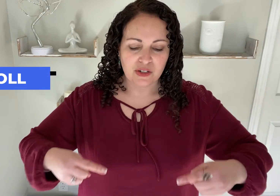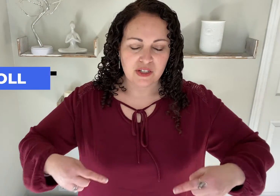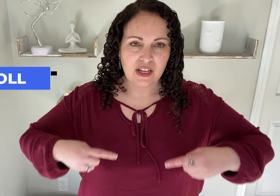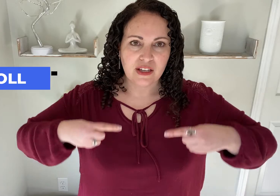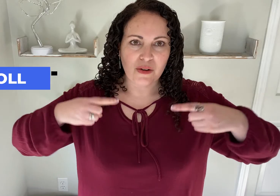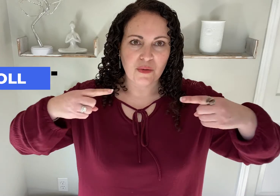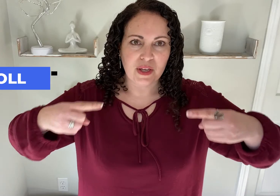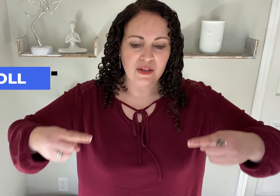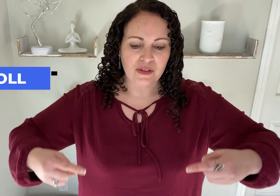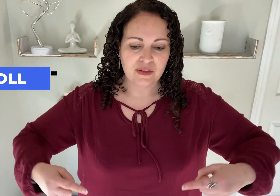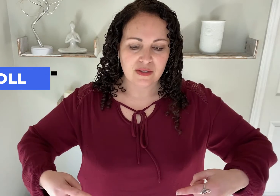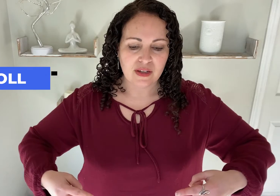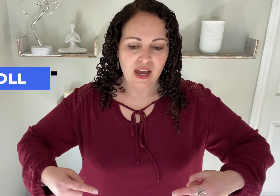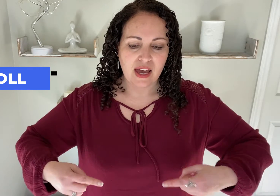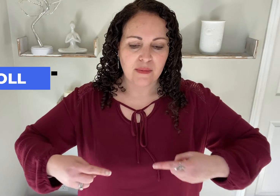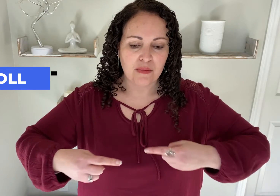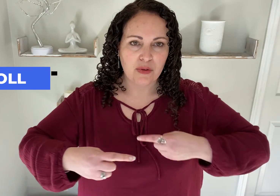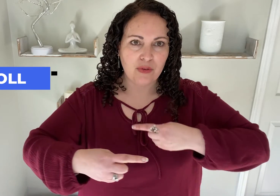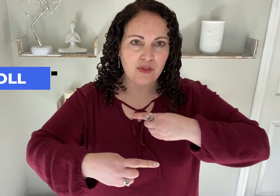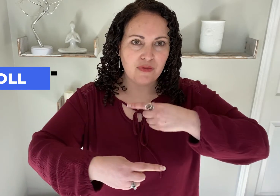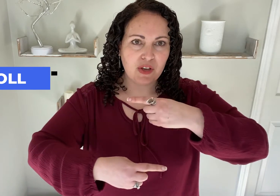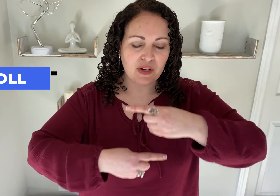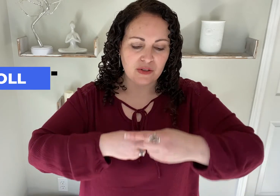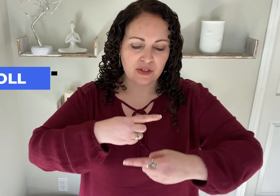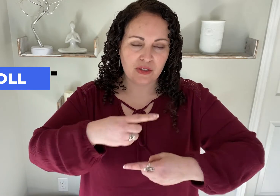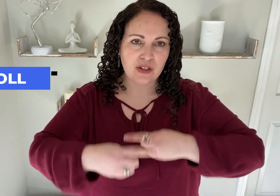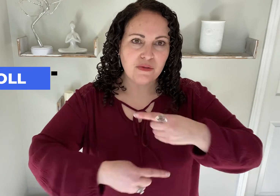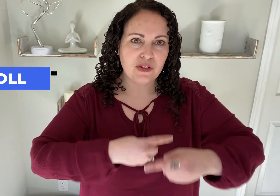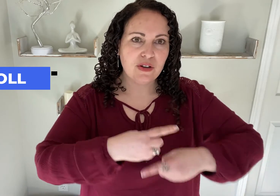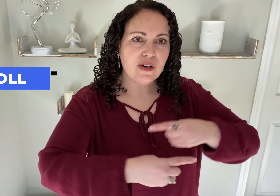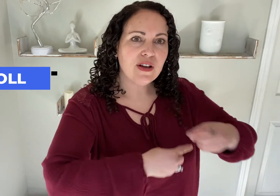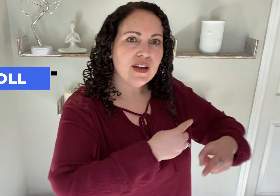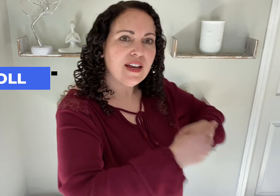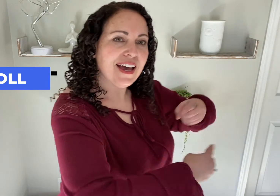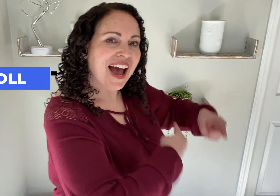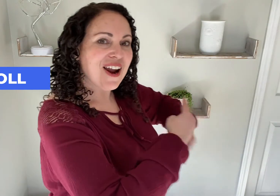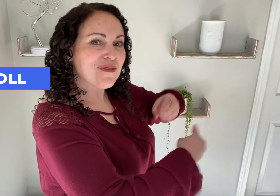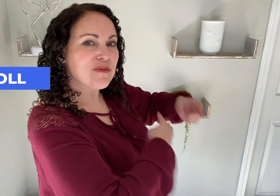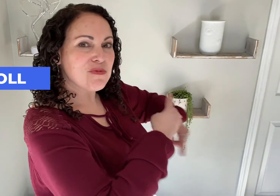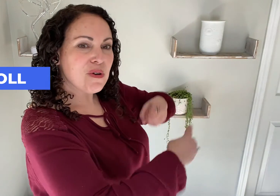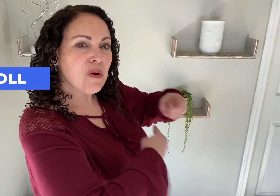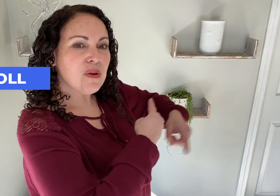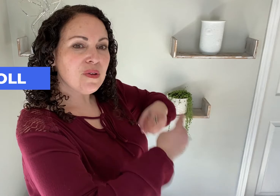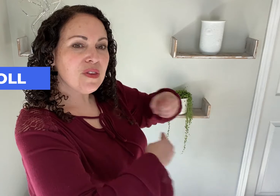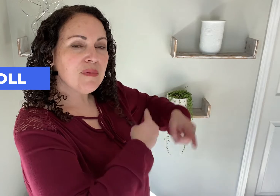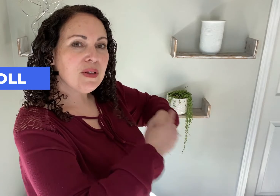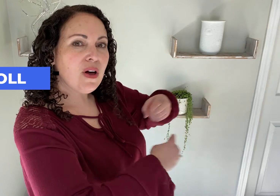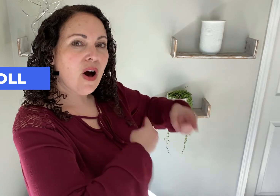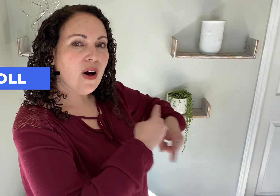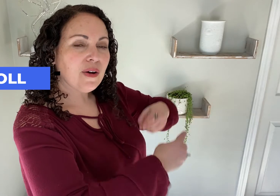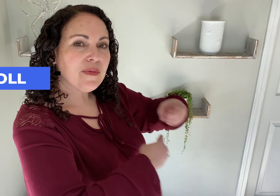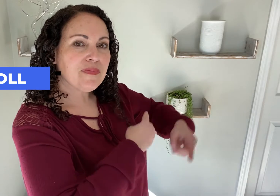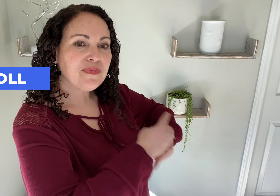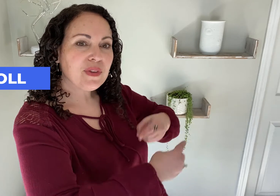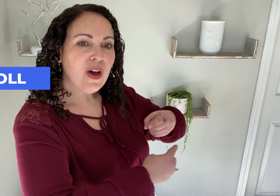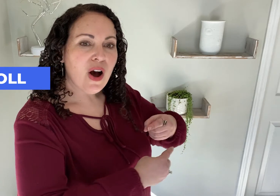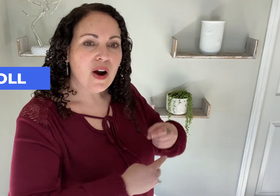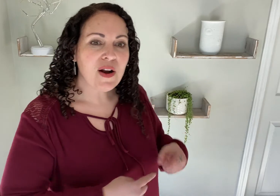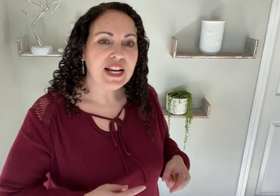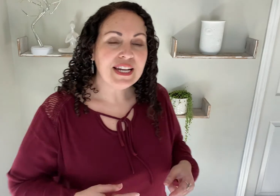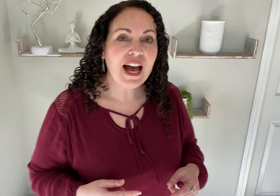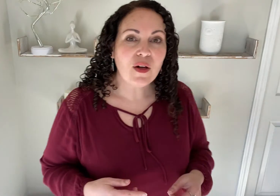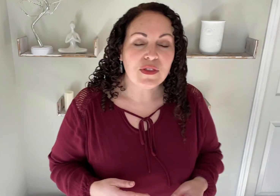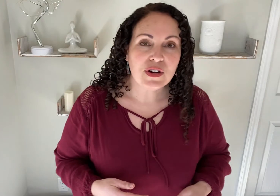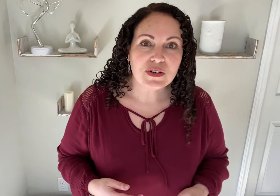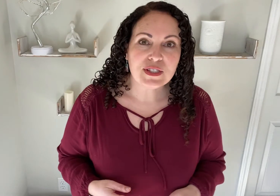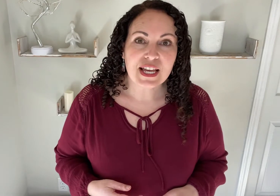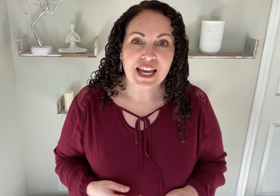going to take your wheels and move your fingers closer and roll them along. Alright now there's